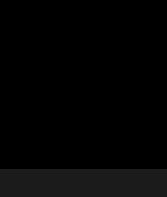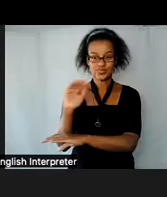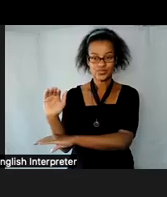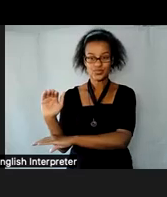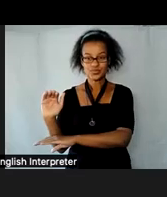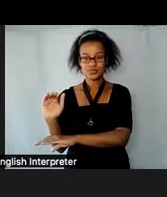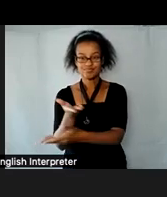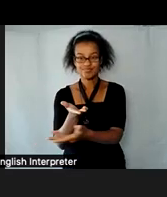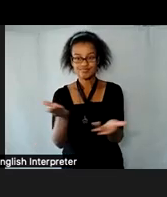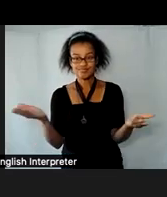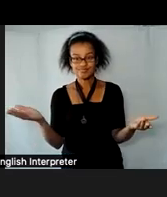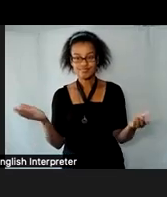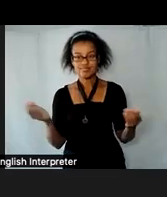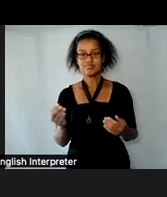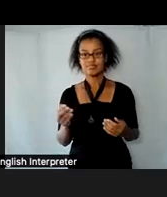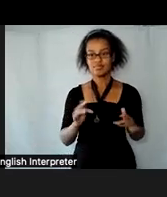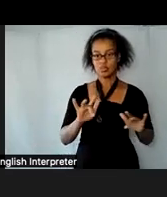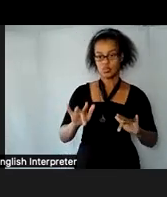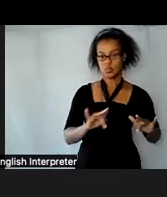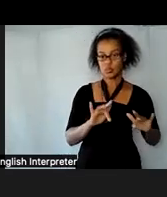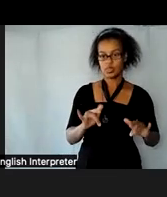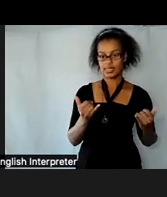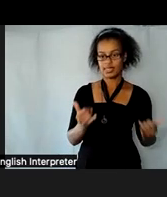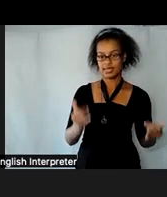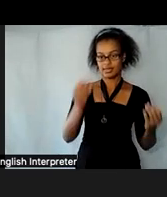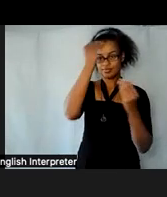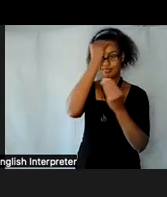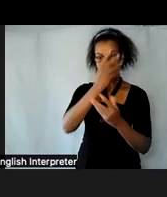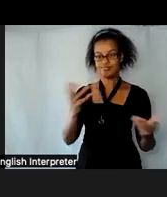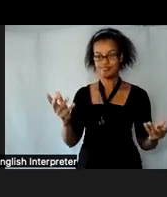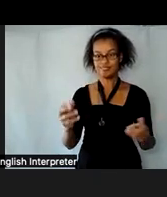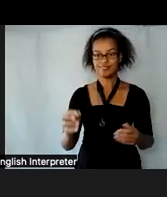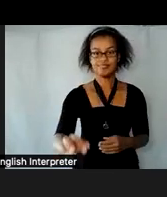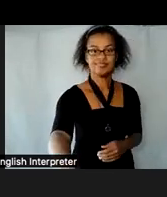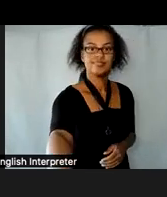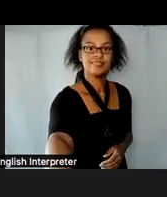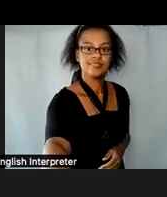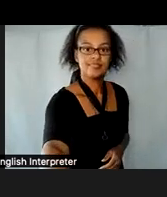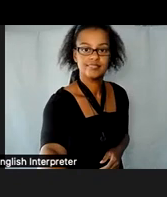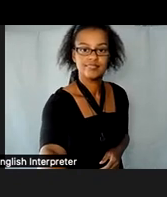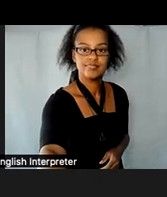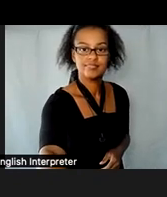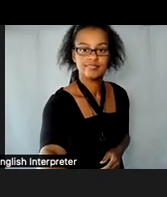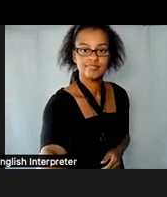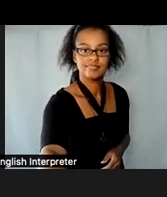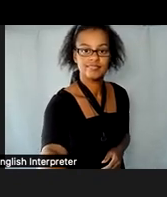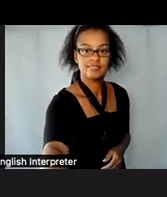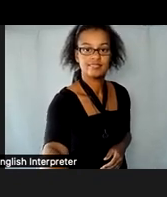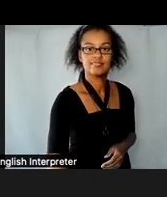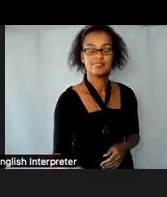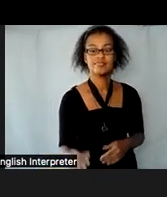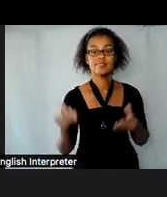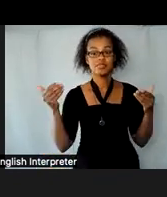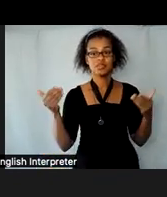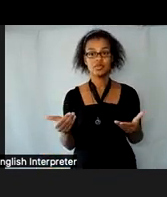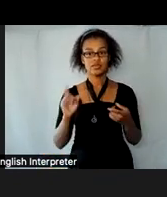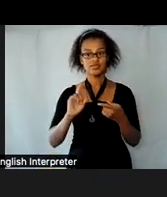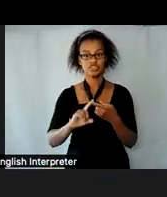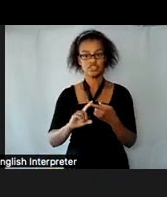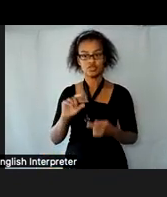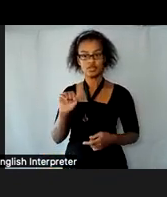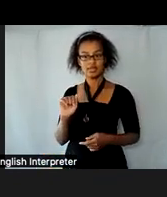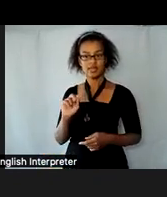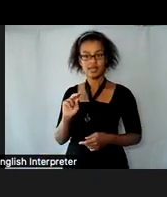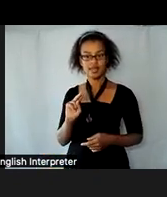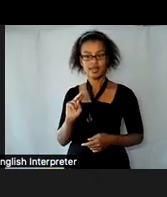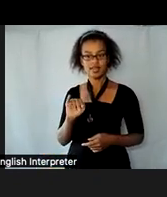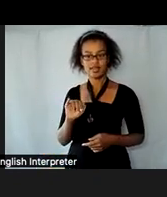And welcome to welcome to animate in Toronto parks information session.